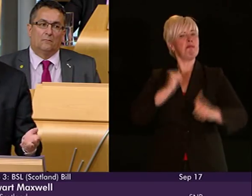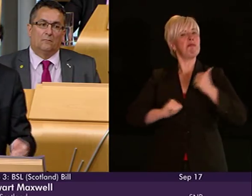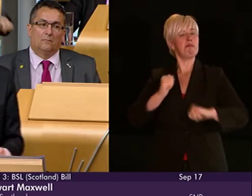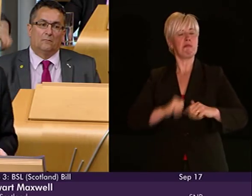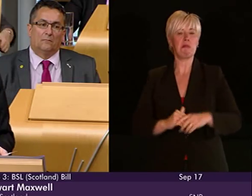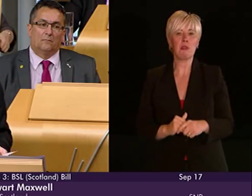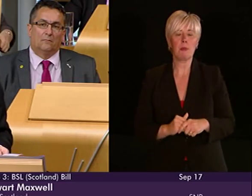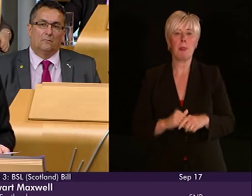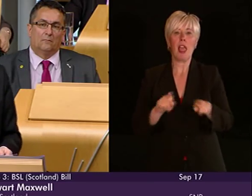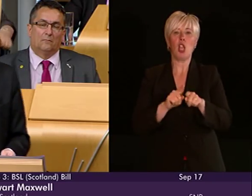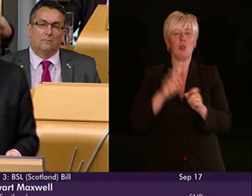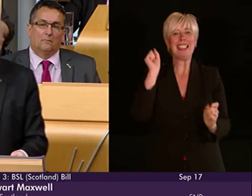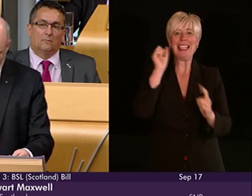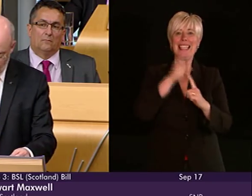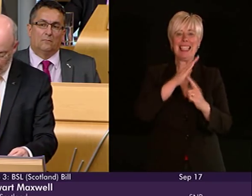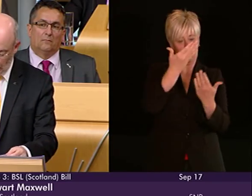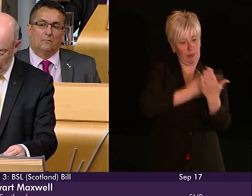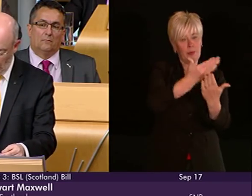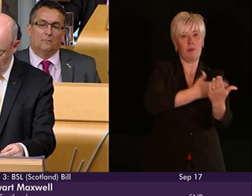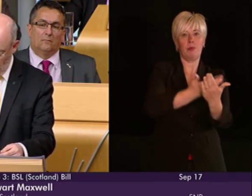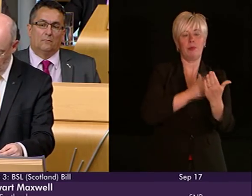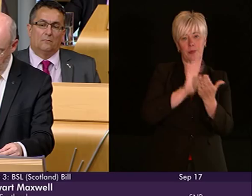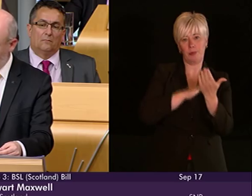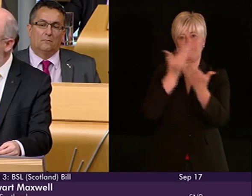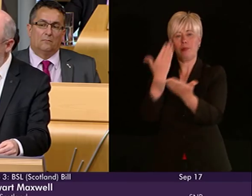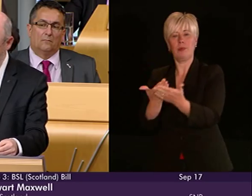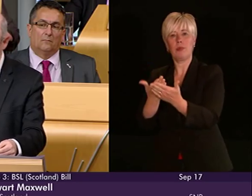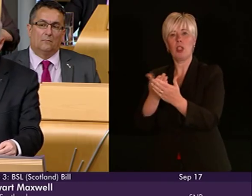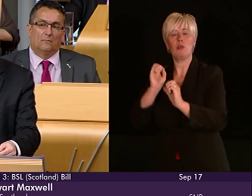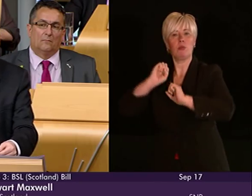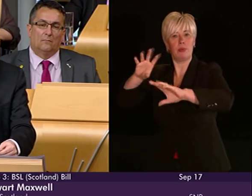We also translated key documents into BSL, including our call for views and guidance